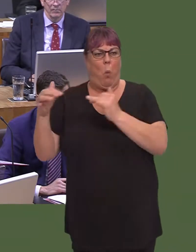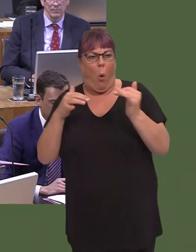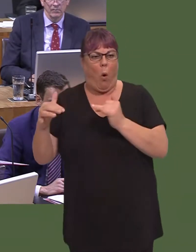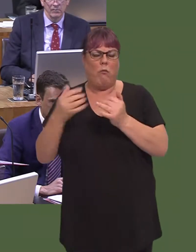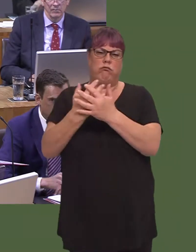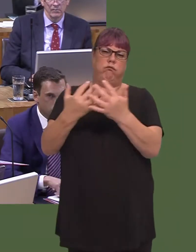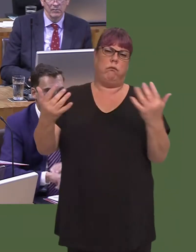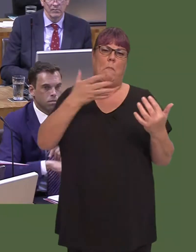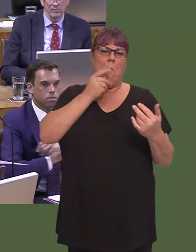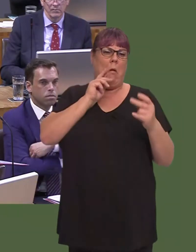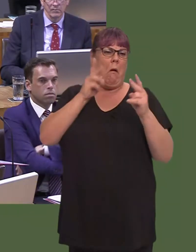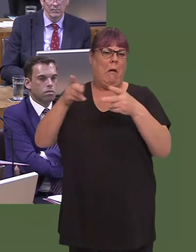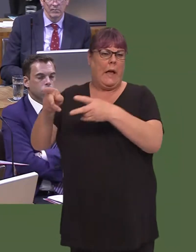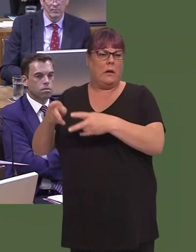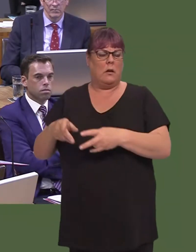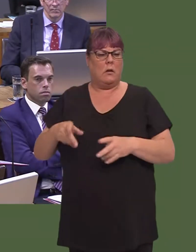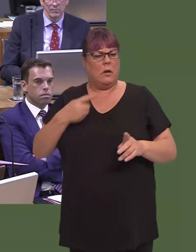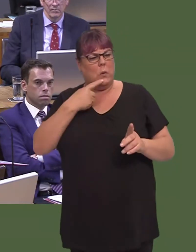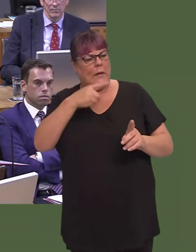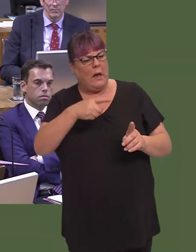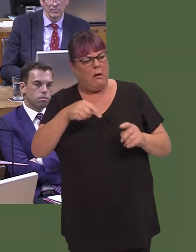Government, has put in place arrangements to target improvements and actions in respect